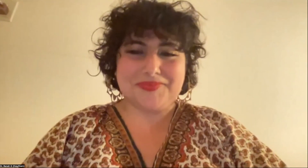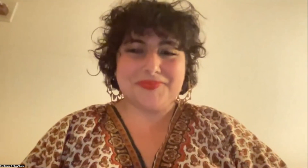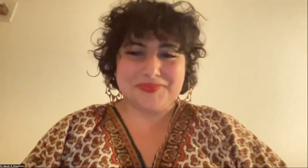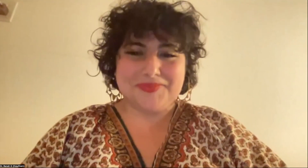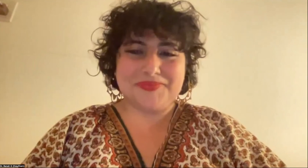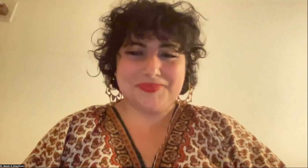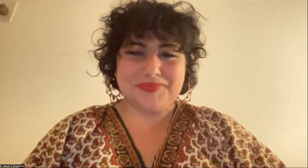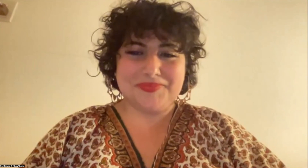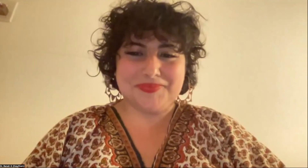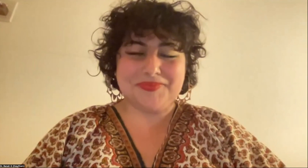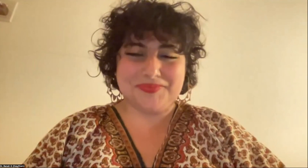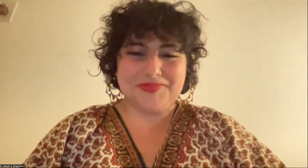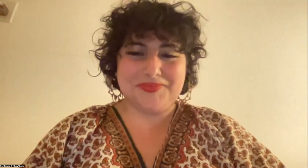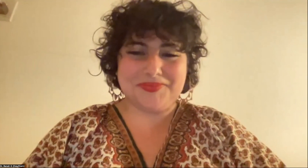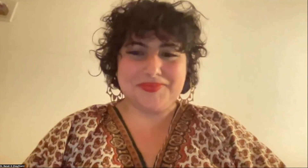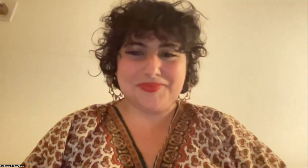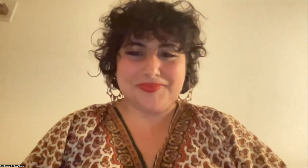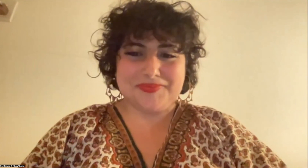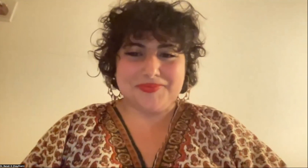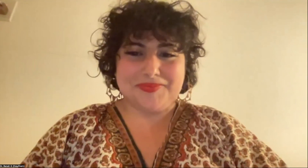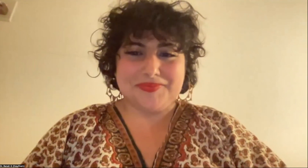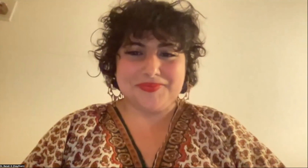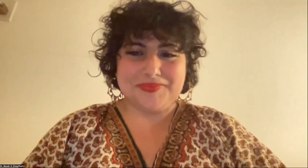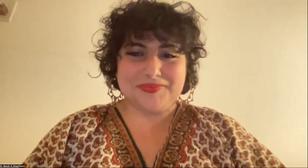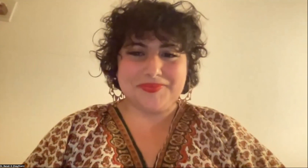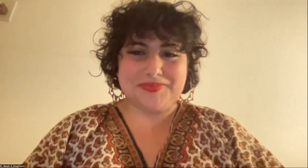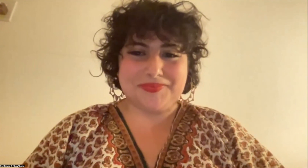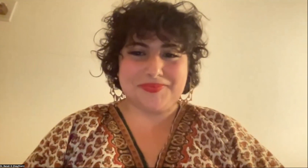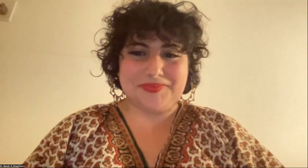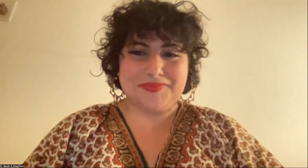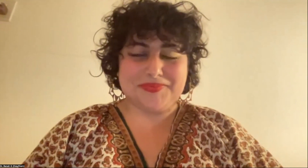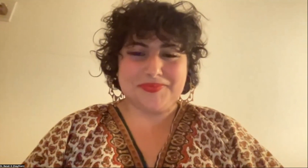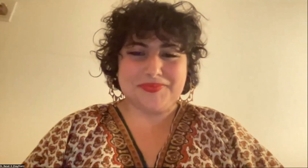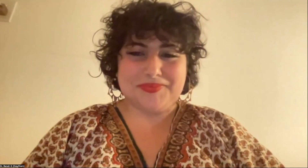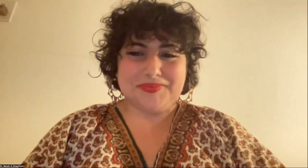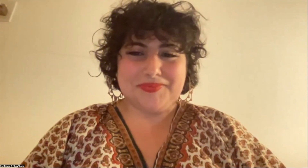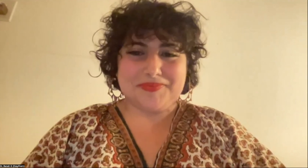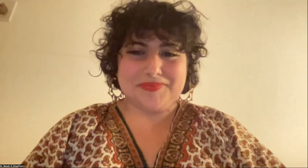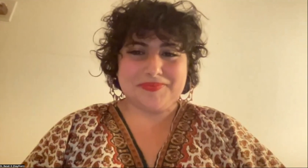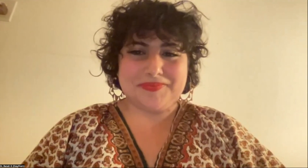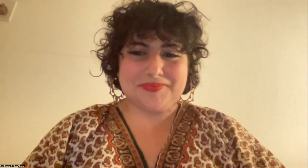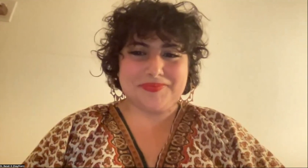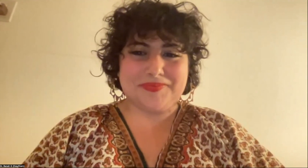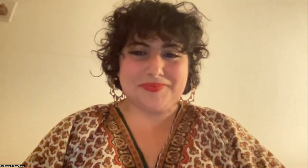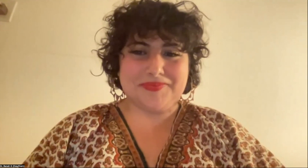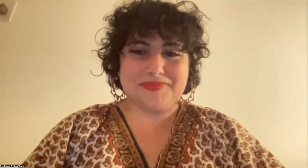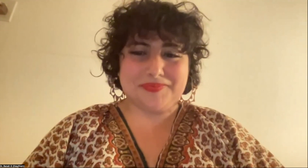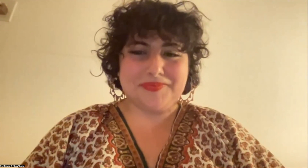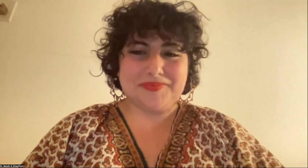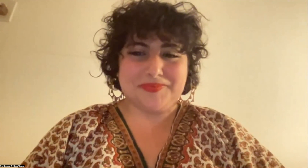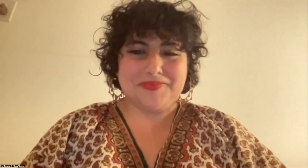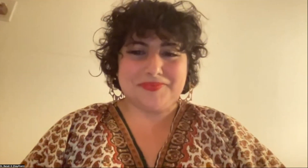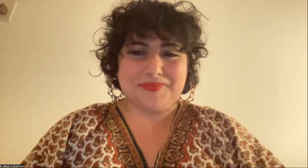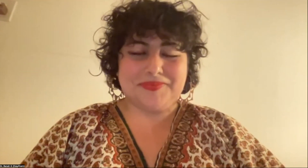just awestruck still by your reading of that piece where it went. And all of these, just the scope of